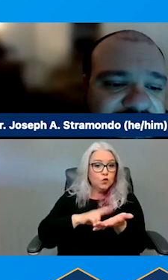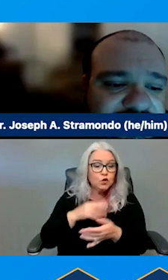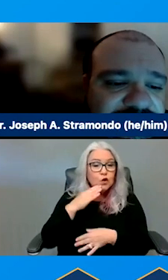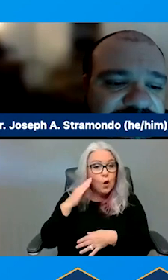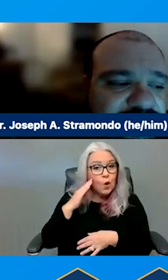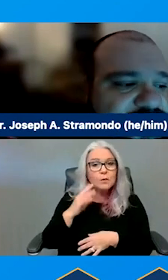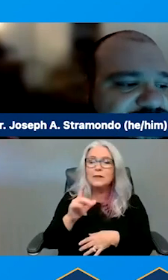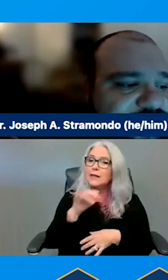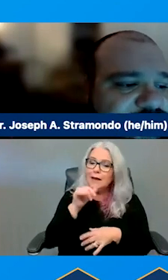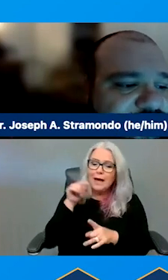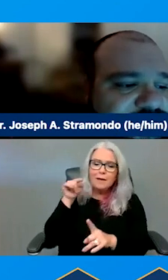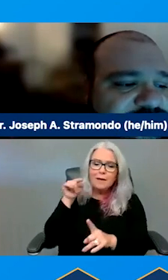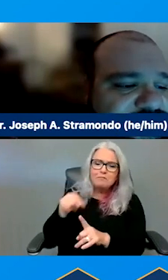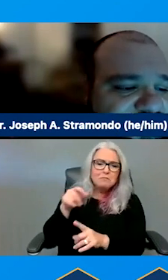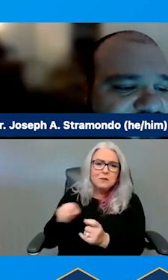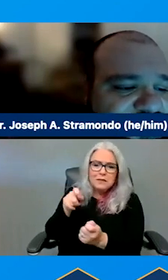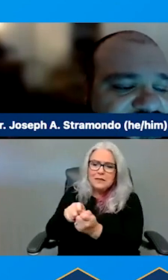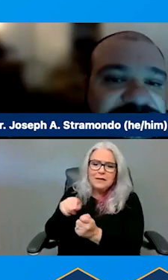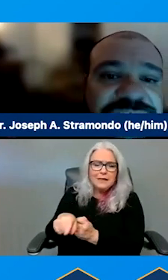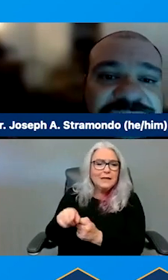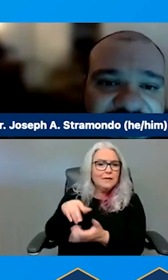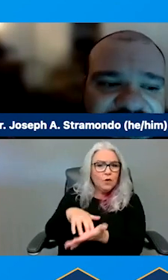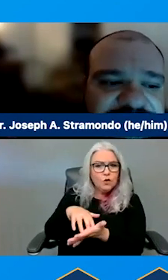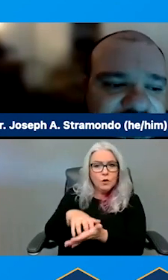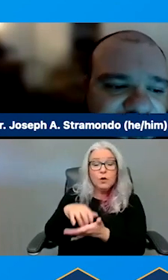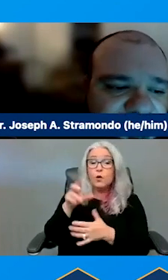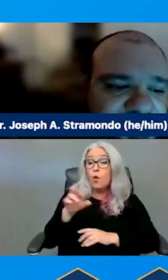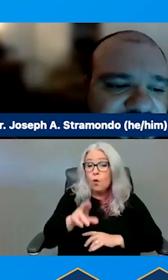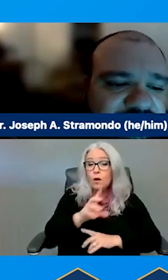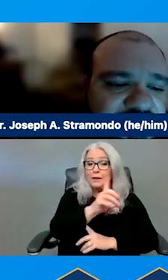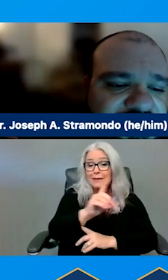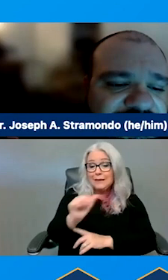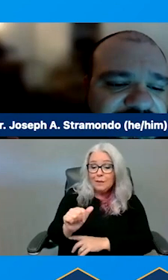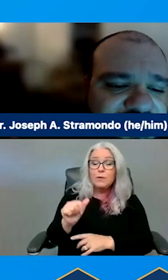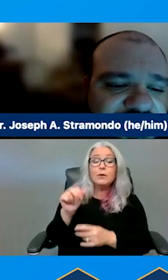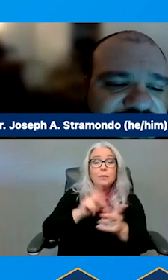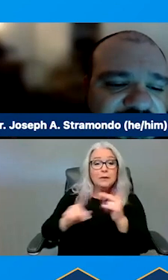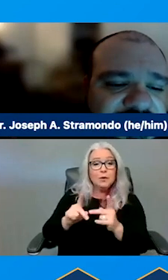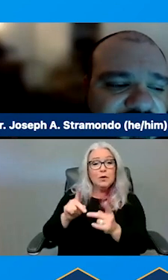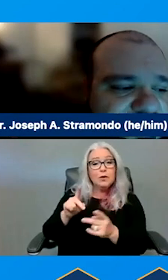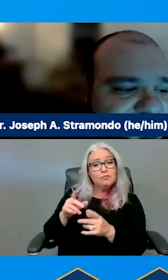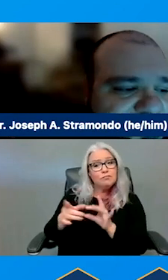aren't inherently vulnerable. Nor are disabled people in institutions inherently